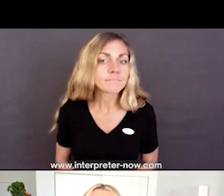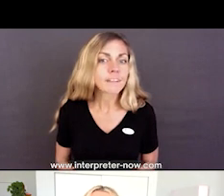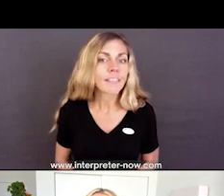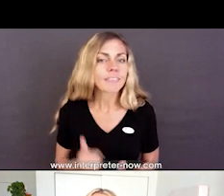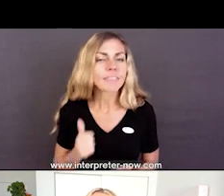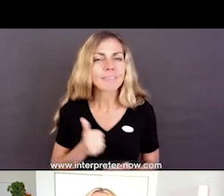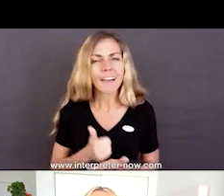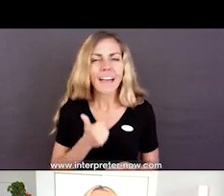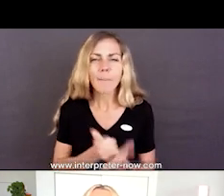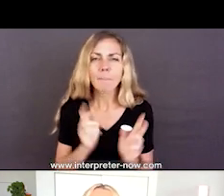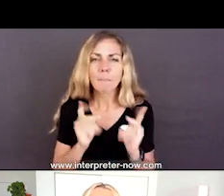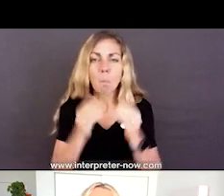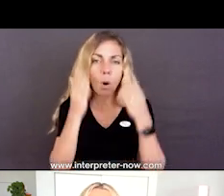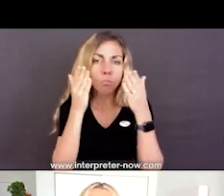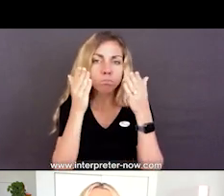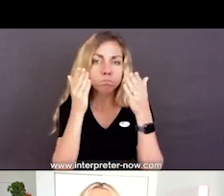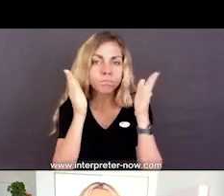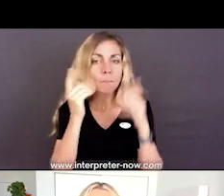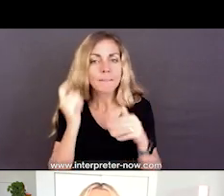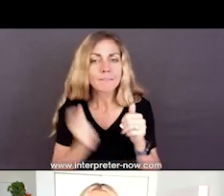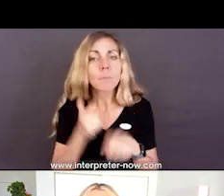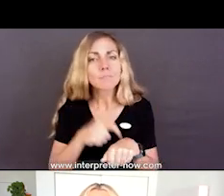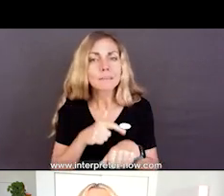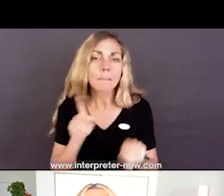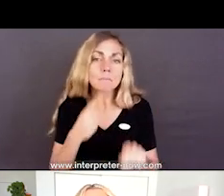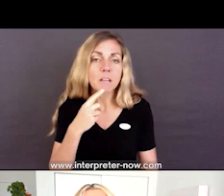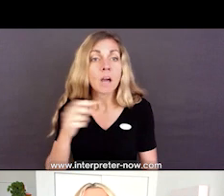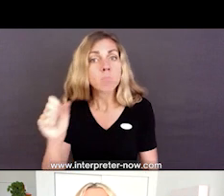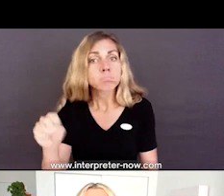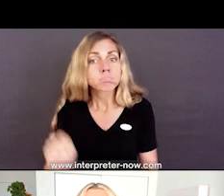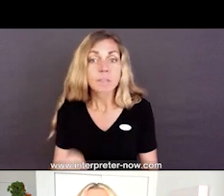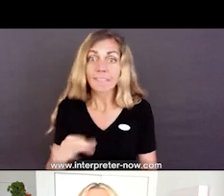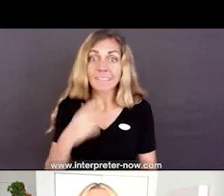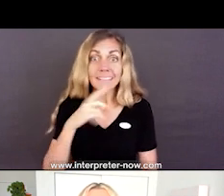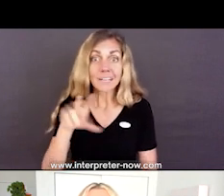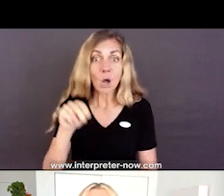That kind of makes somebody a little bit more receptive, because usually, people say yes in that moment.